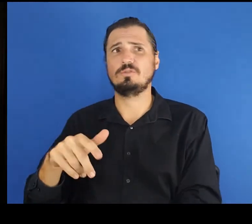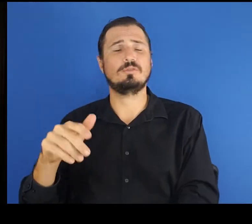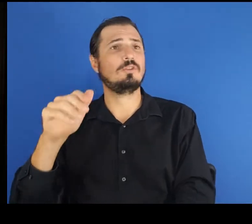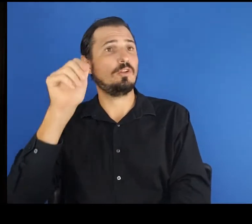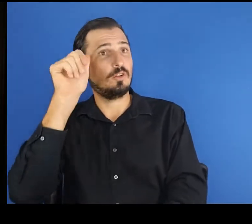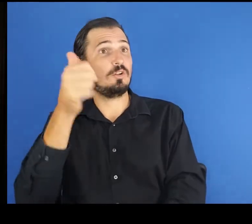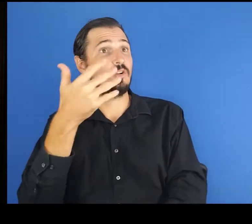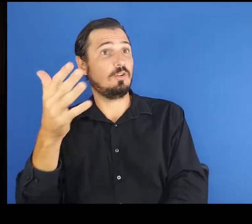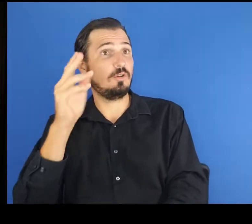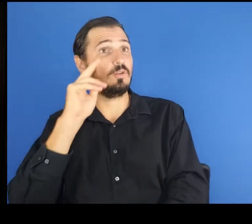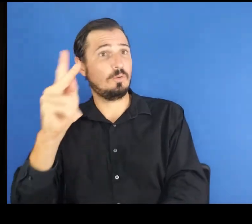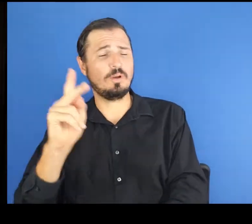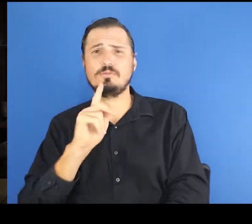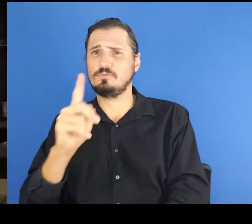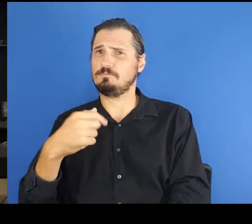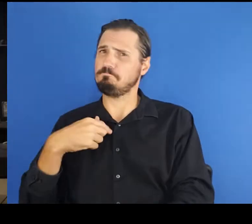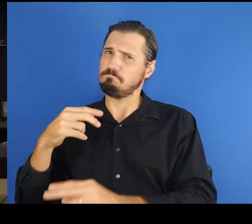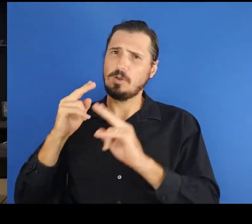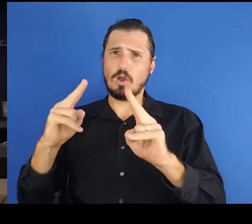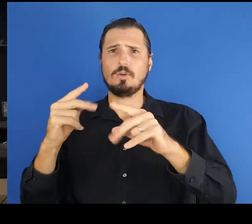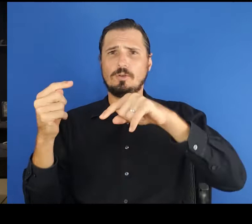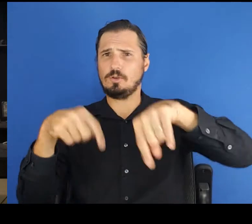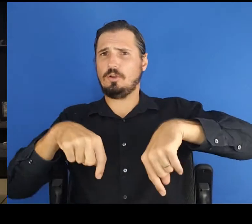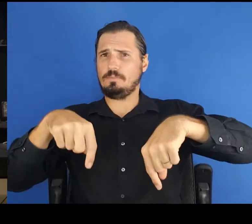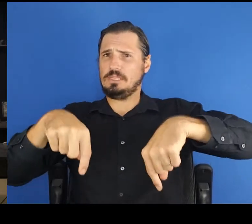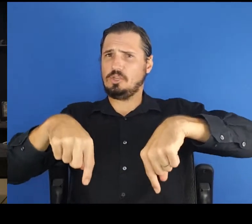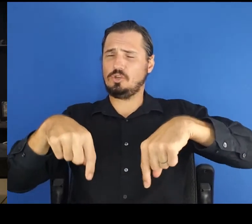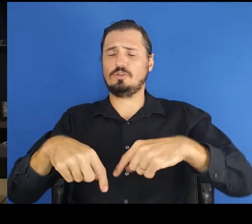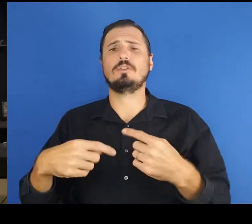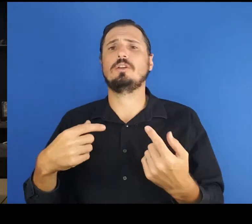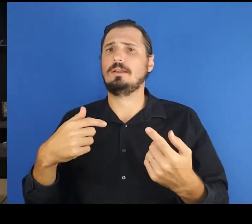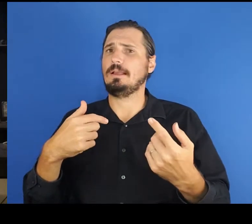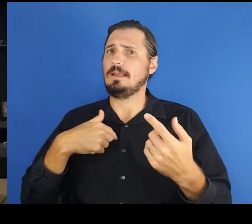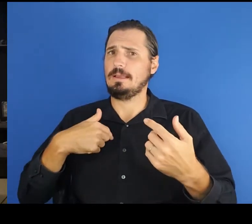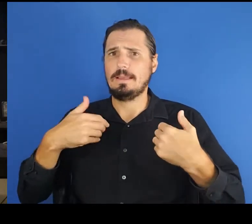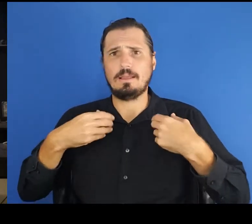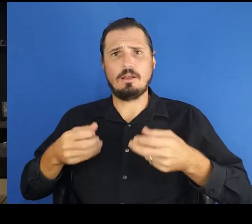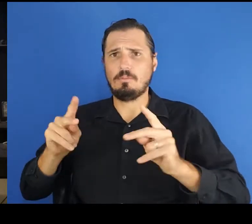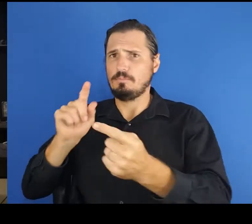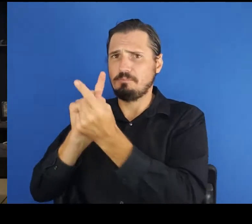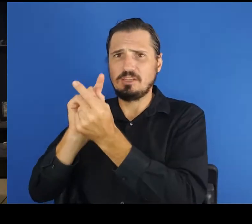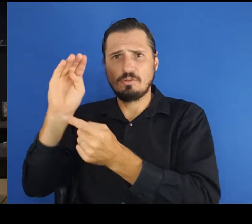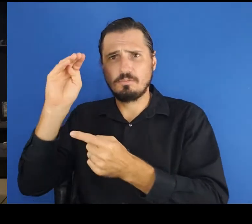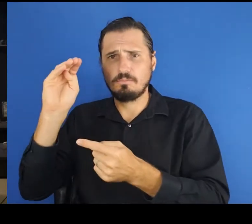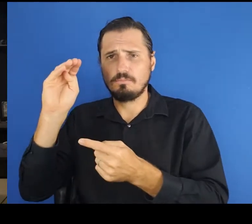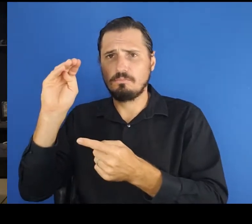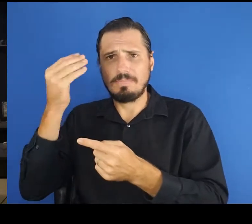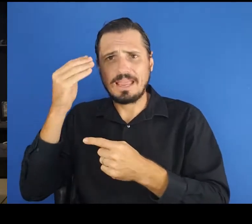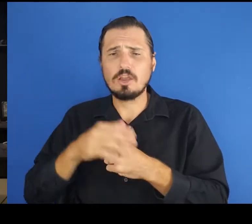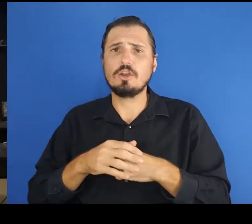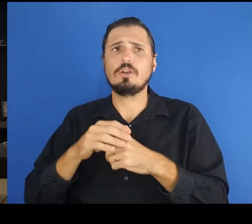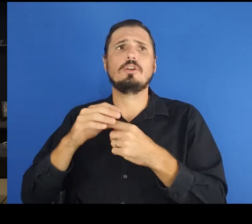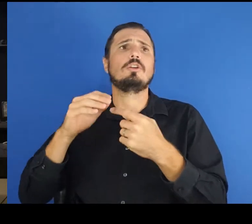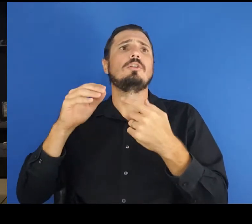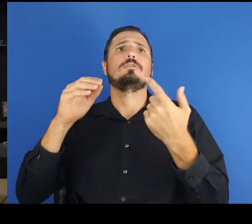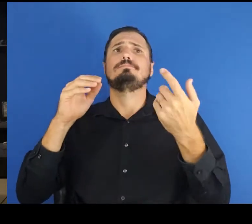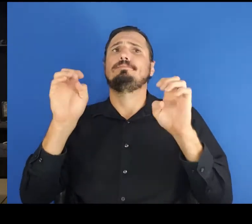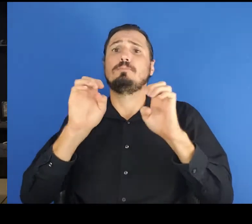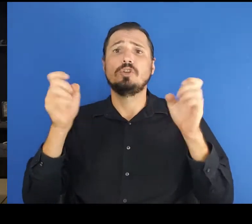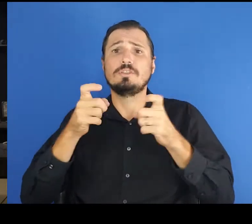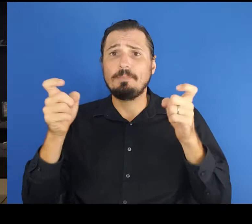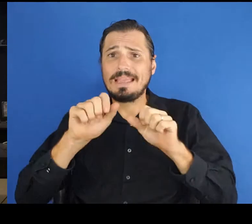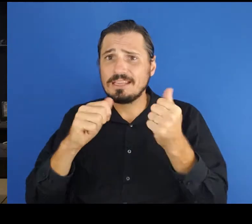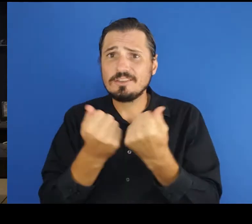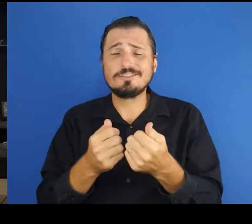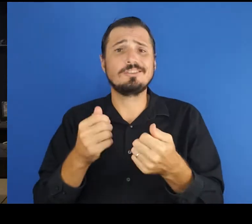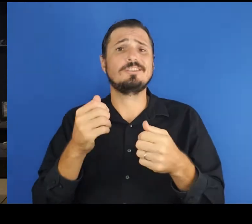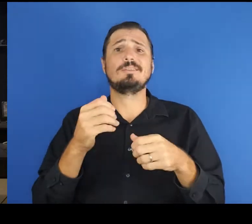Aloha Kaua‘i. It’s a distinct honor to be here on your island. I had the opportunity to meet with your mayor, Kaua‘i Emergency Management Agency, members of the Hawai‘i National Guard.